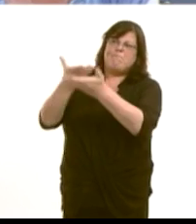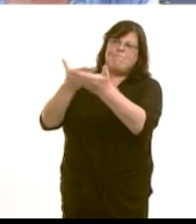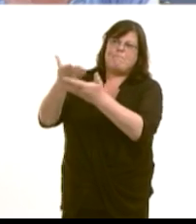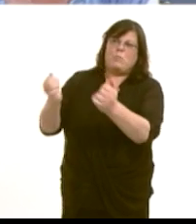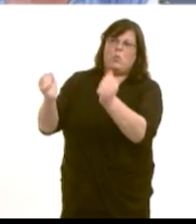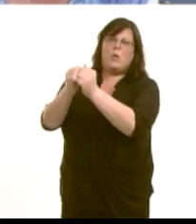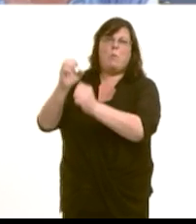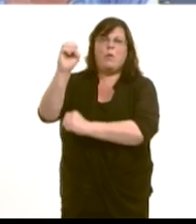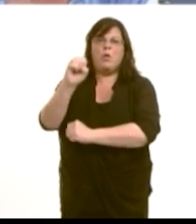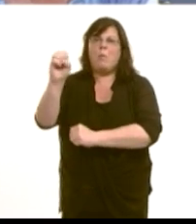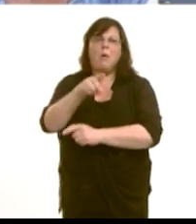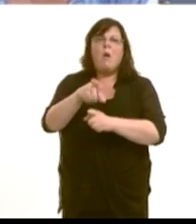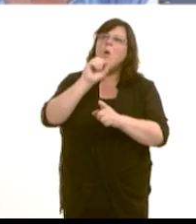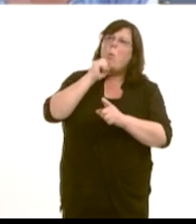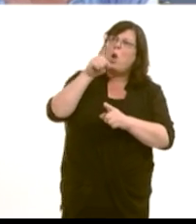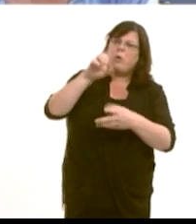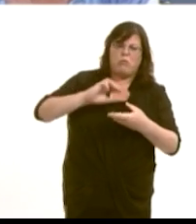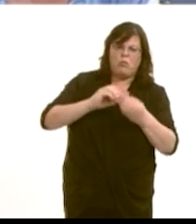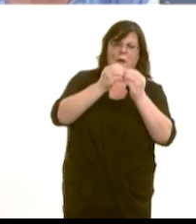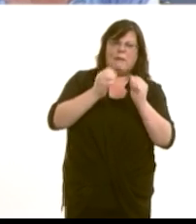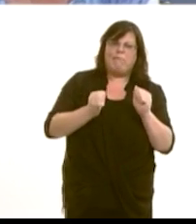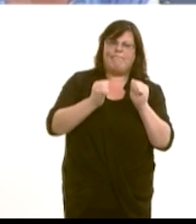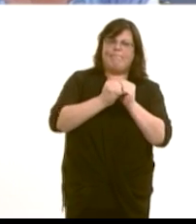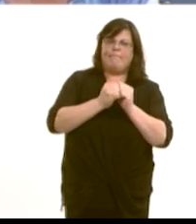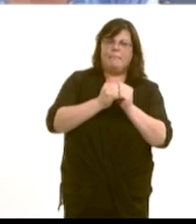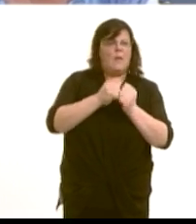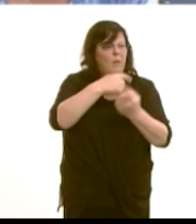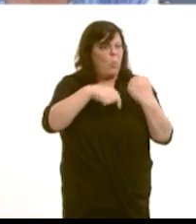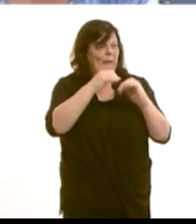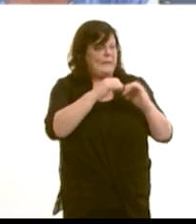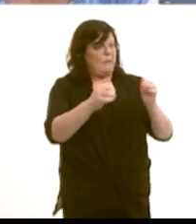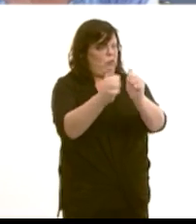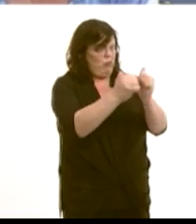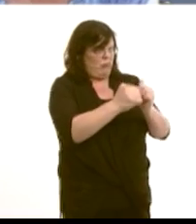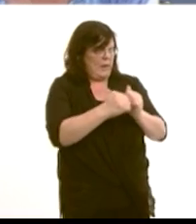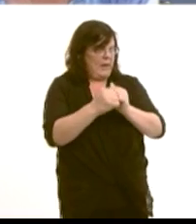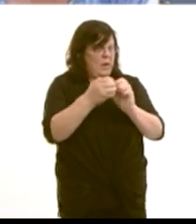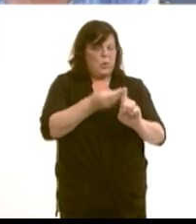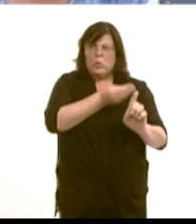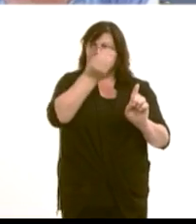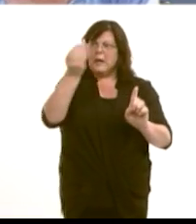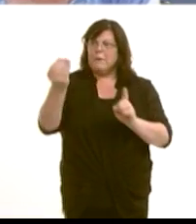position, to be agreed by this National Assembly and sent to the incoming UK Prime Minister?